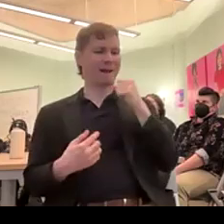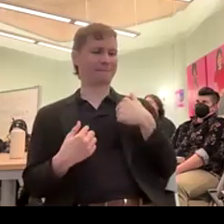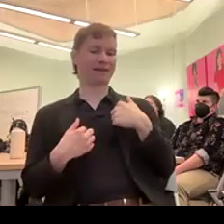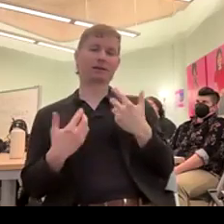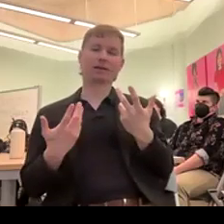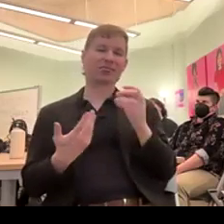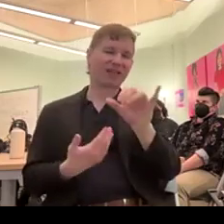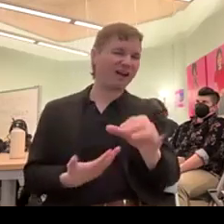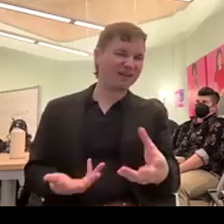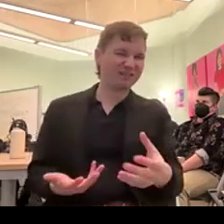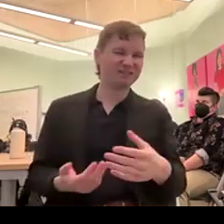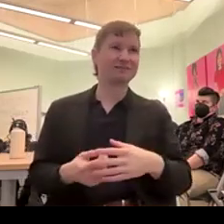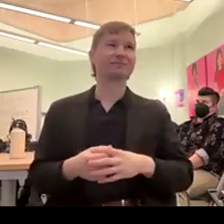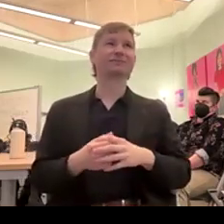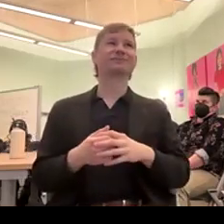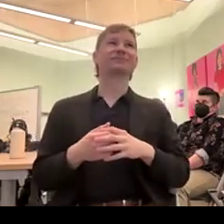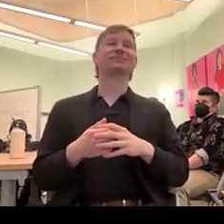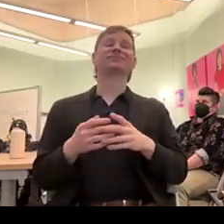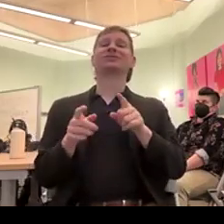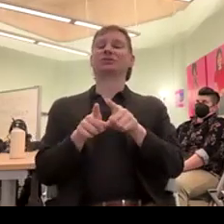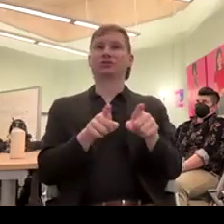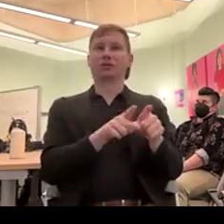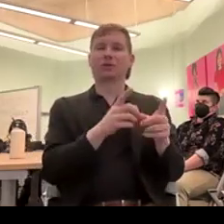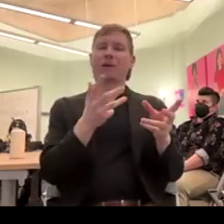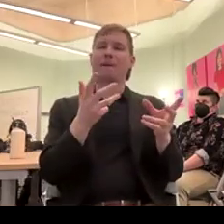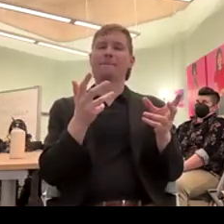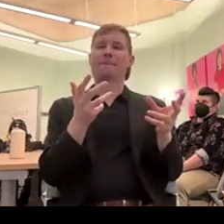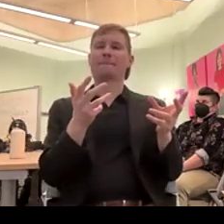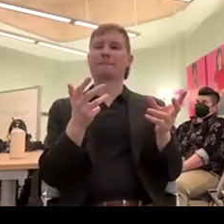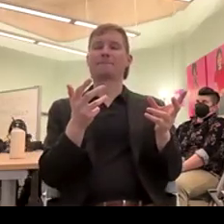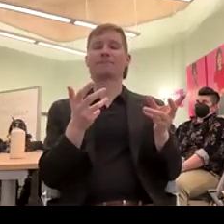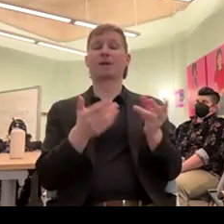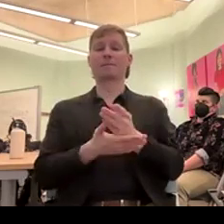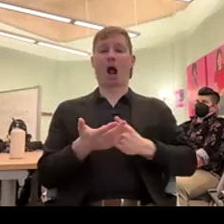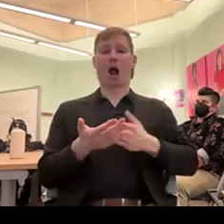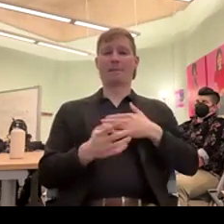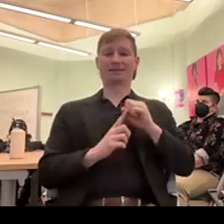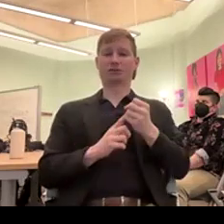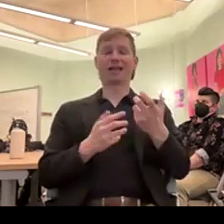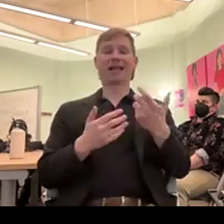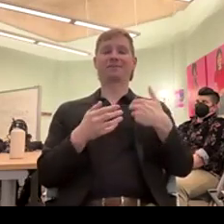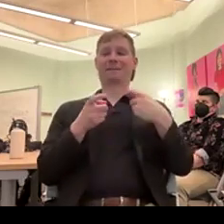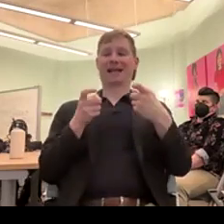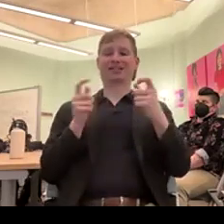"oh Javin's just going home, why don't I get to go home?" That kind of thing. And part of me,